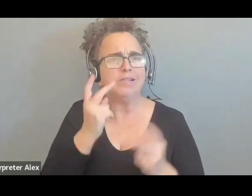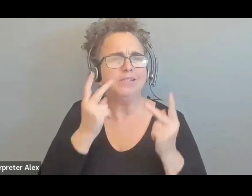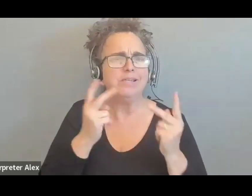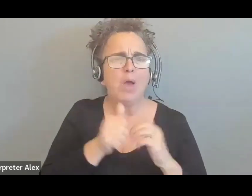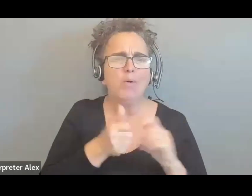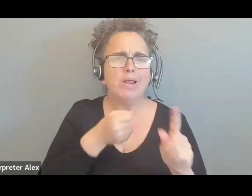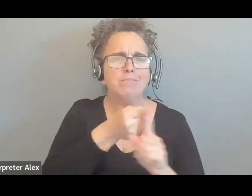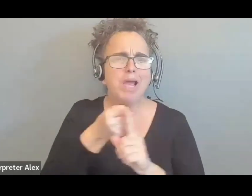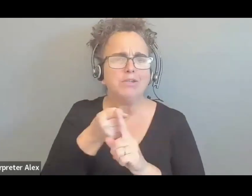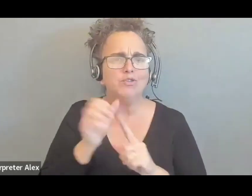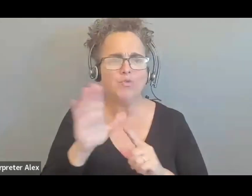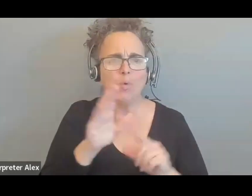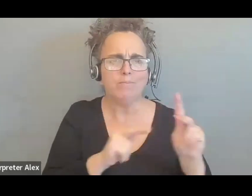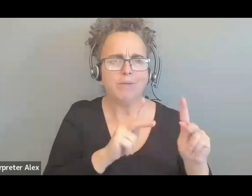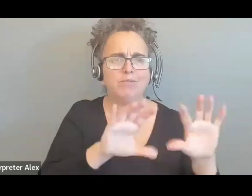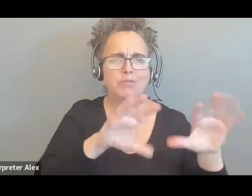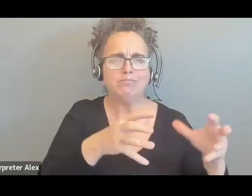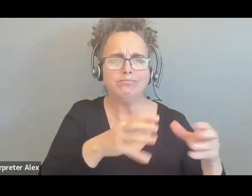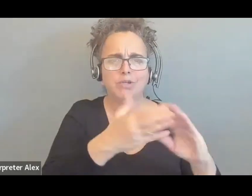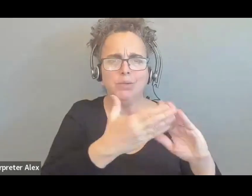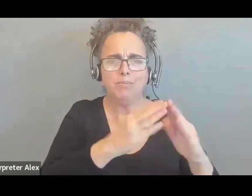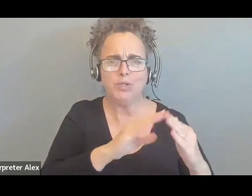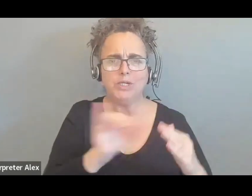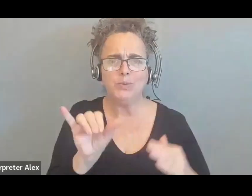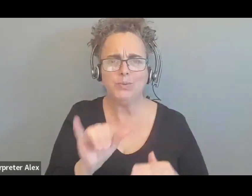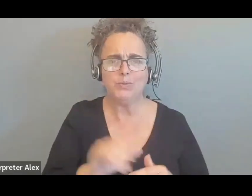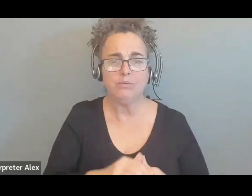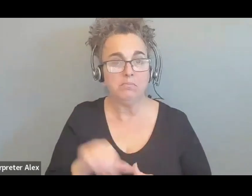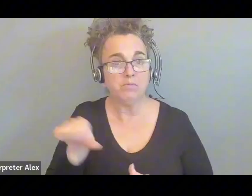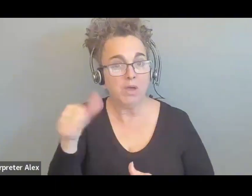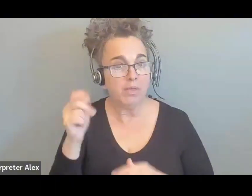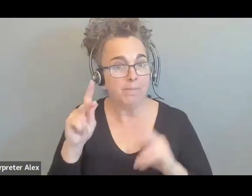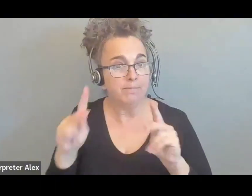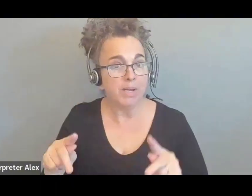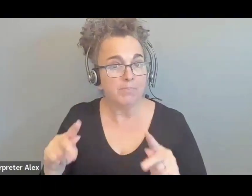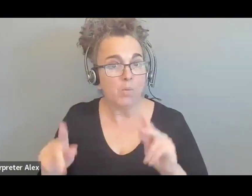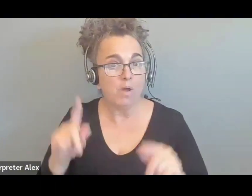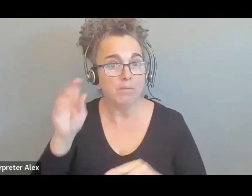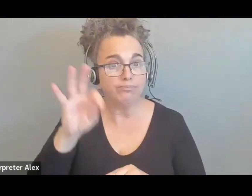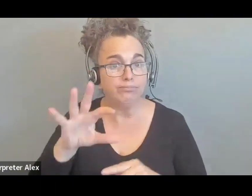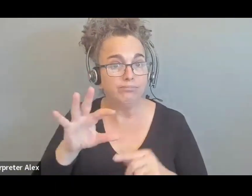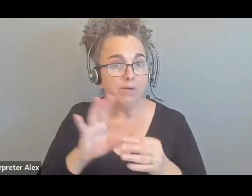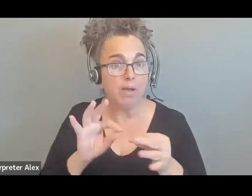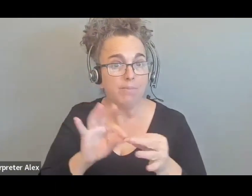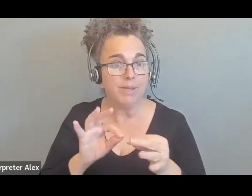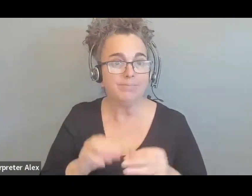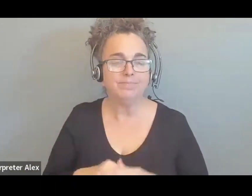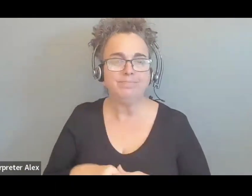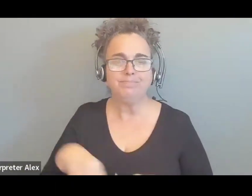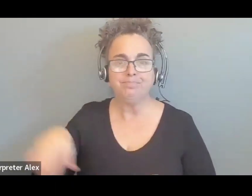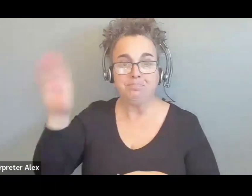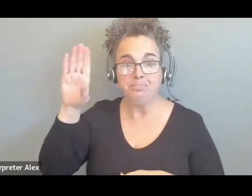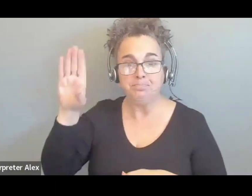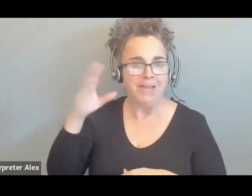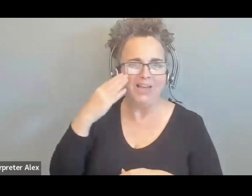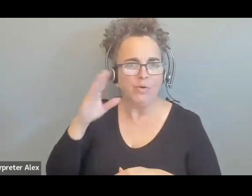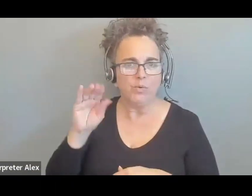Anyone else like to add, respond to that? I don't know if I have, I have a solution, but I think that you're hitting